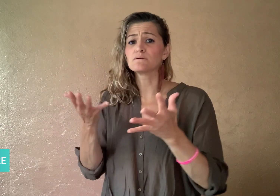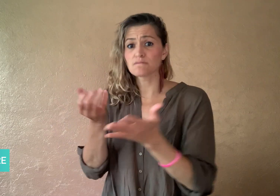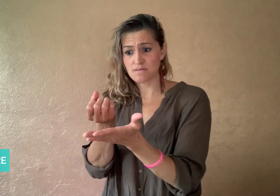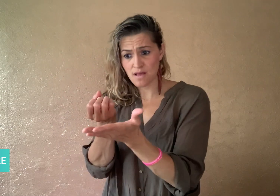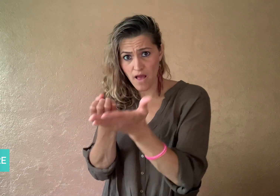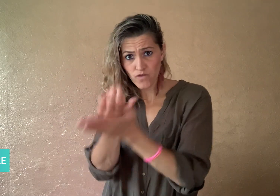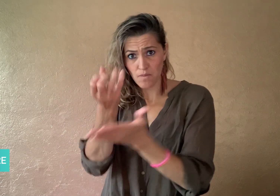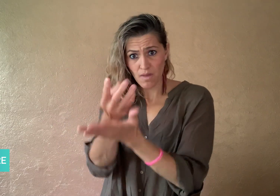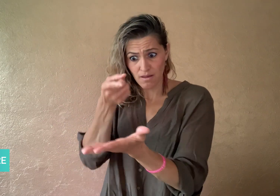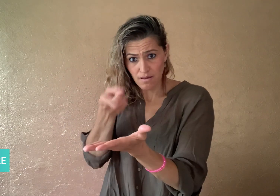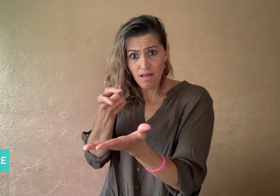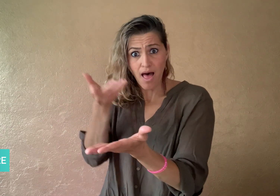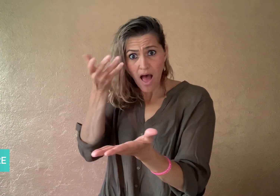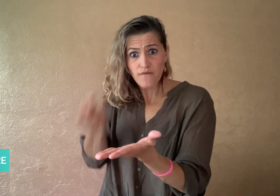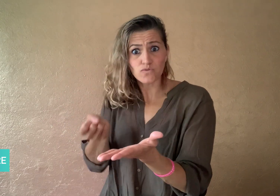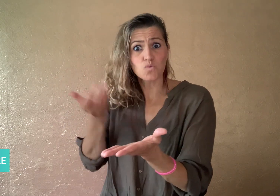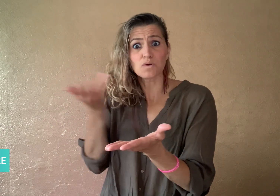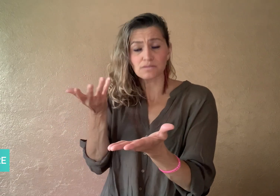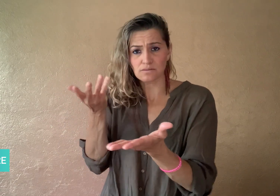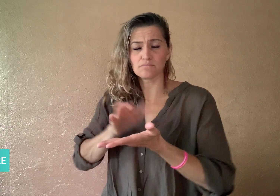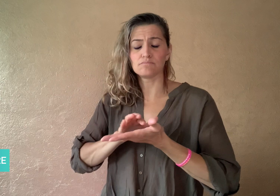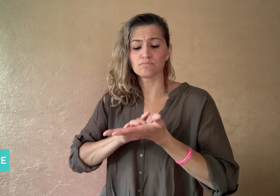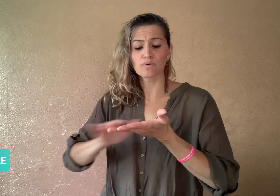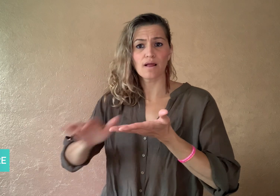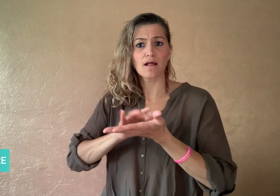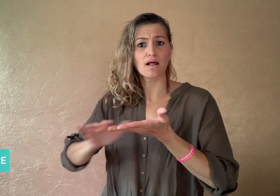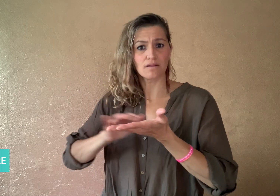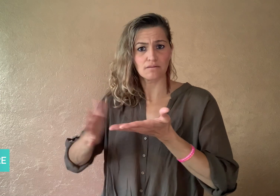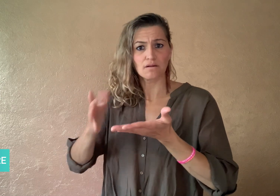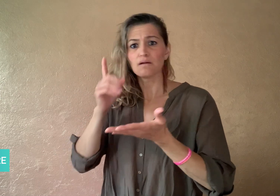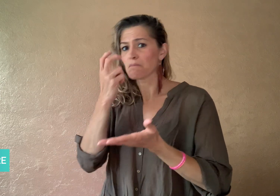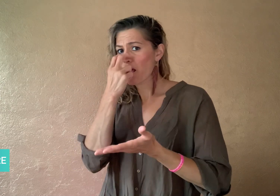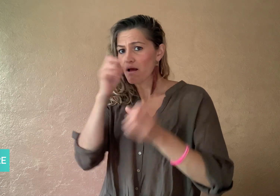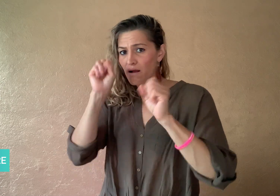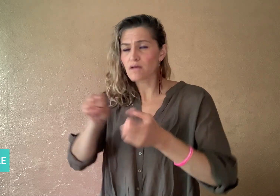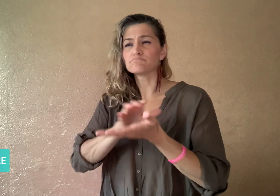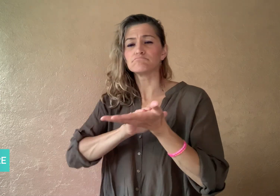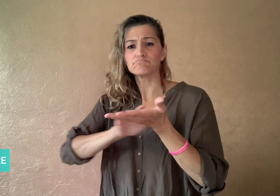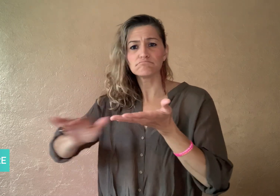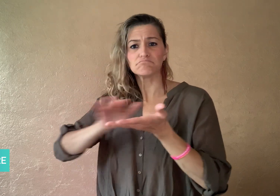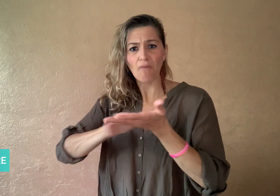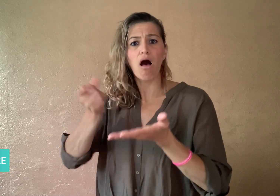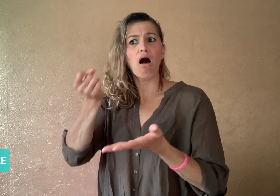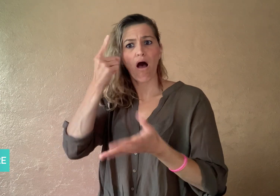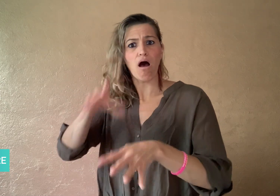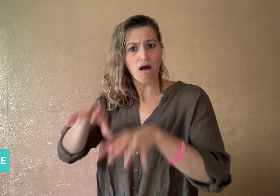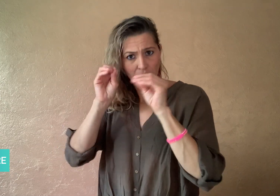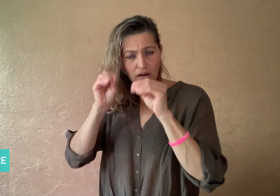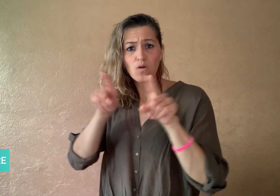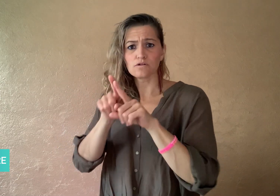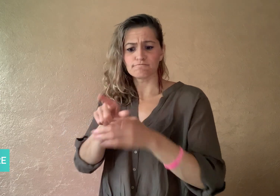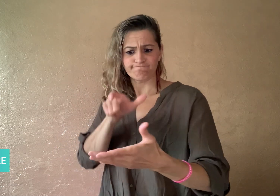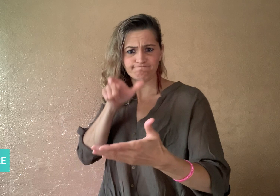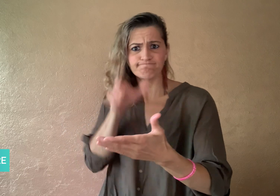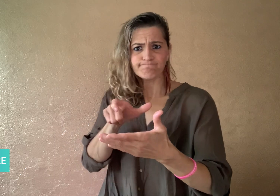information should be provided in braille and